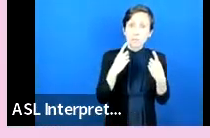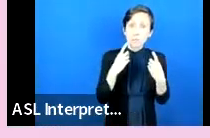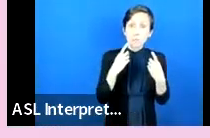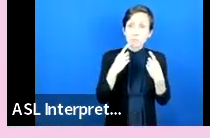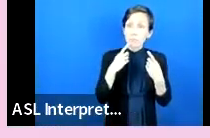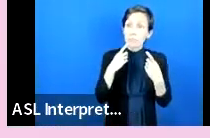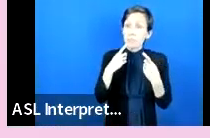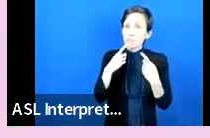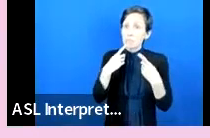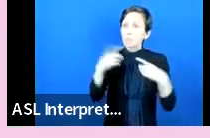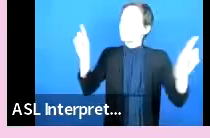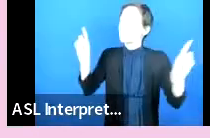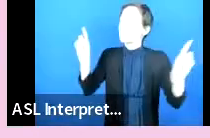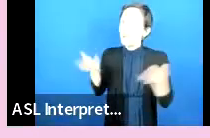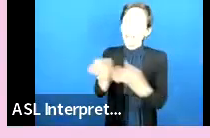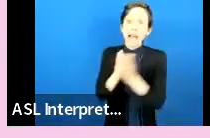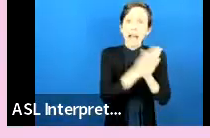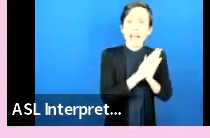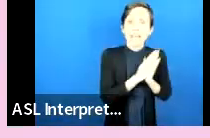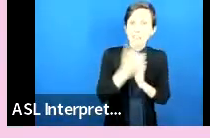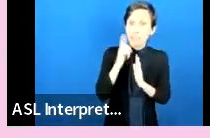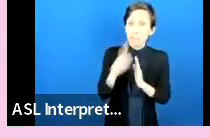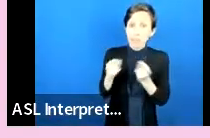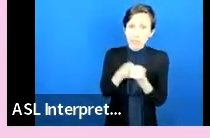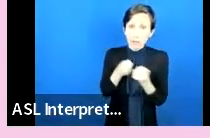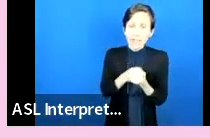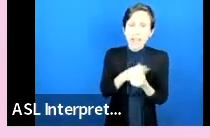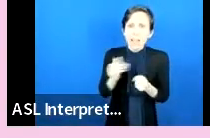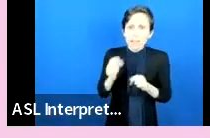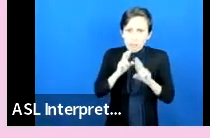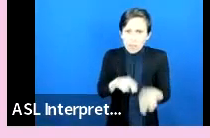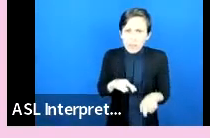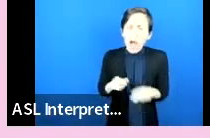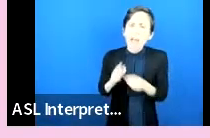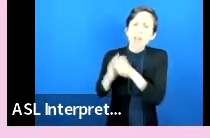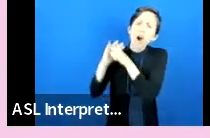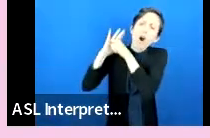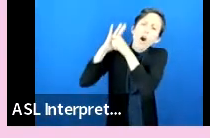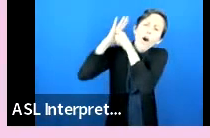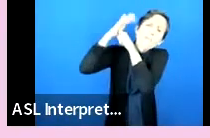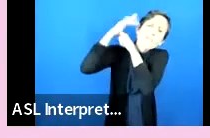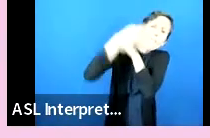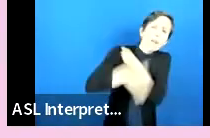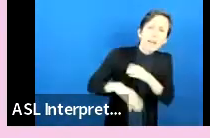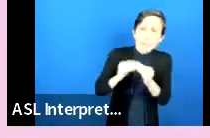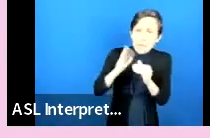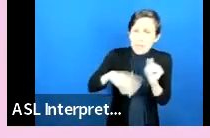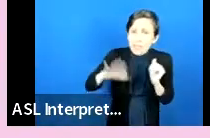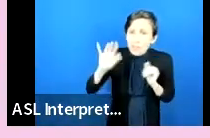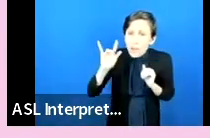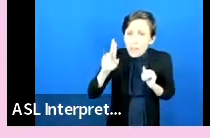through our networks and the response was overwhelming. We had over 25 units from across campus